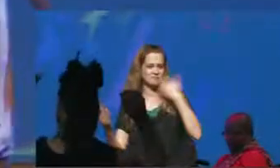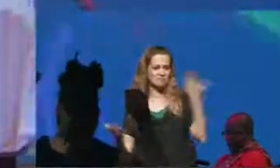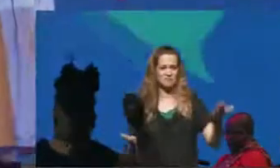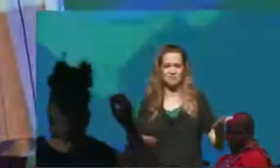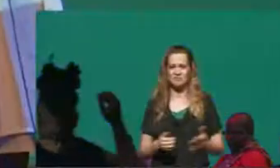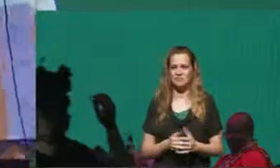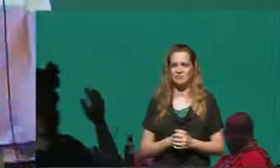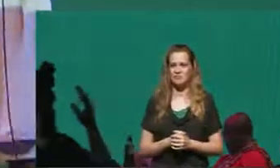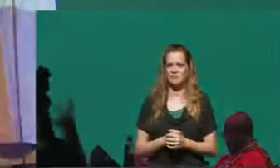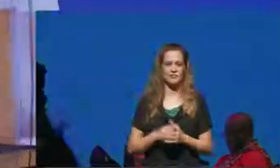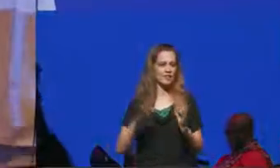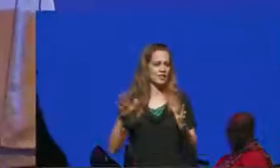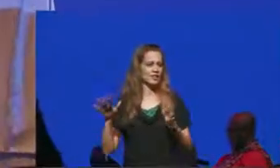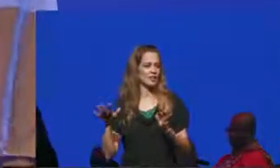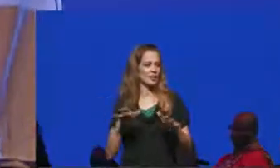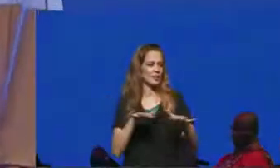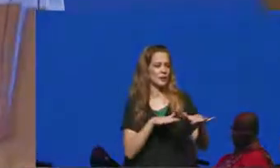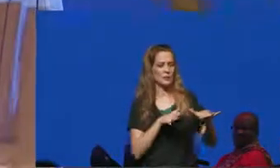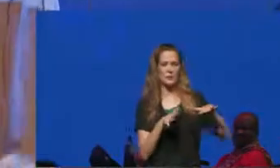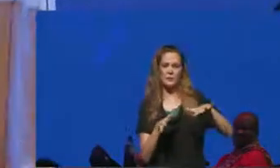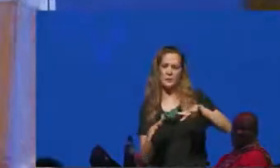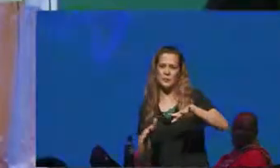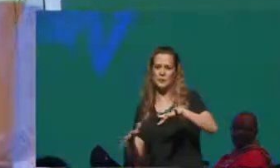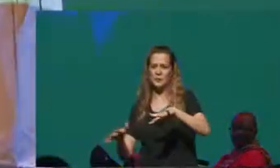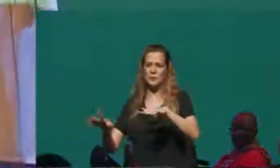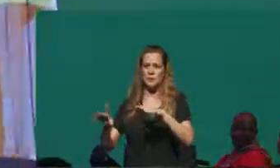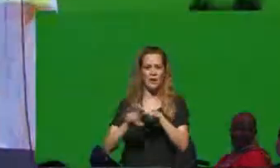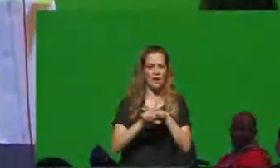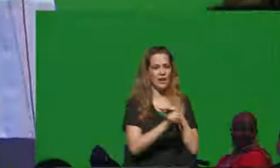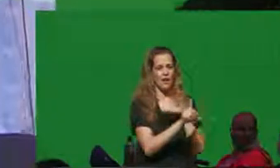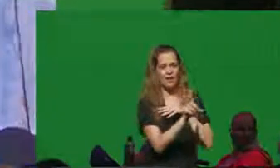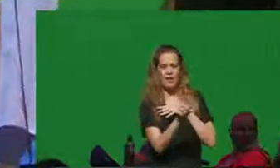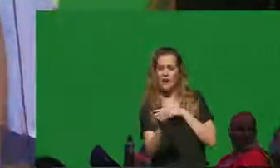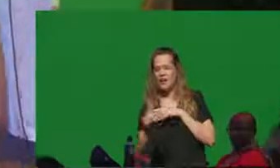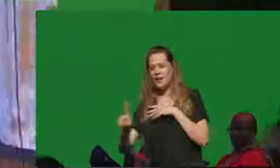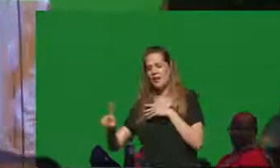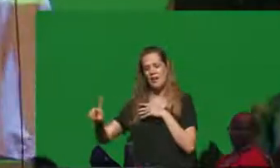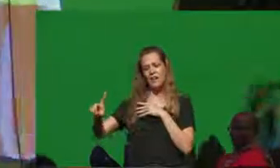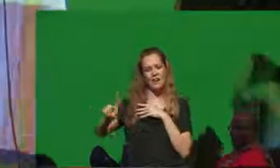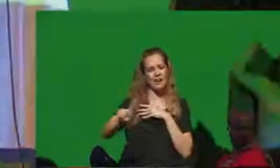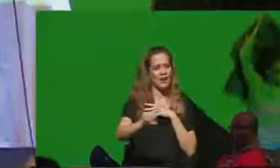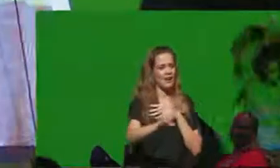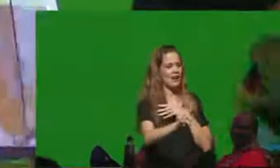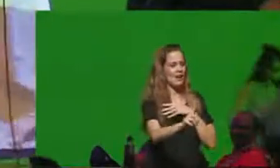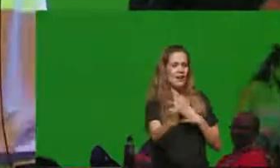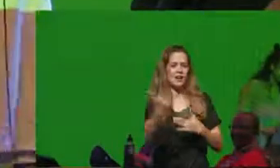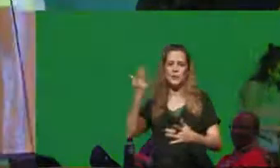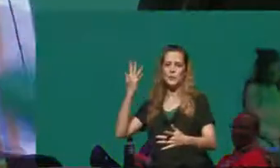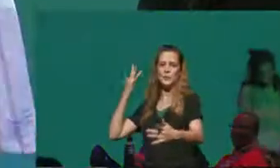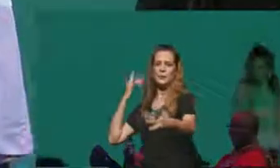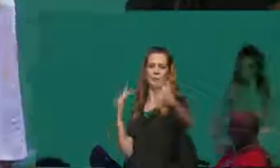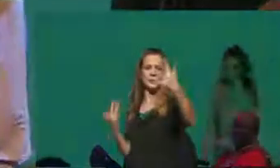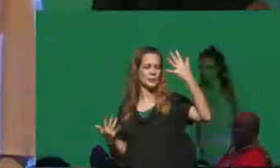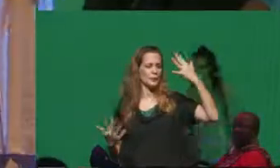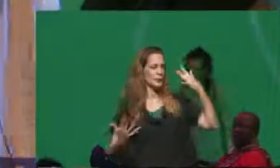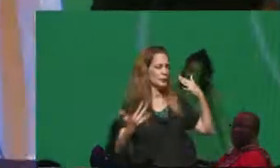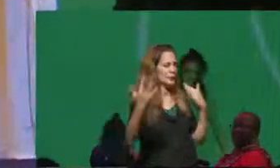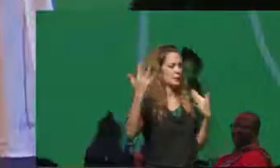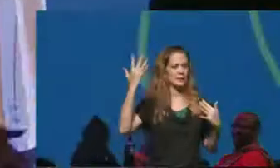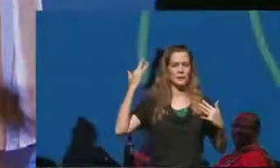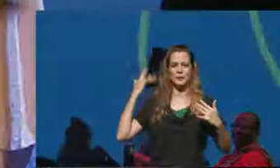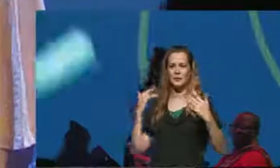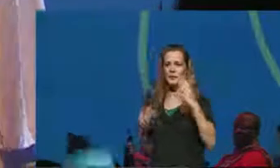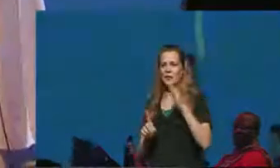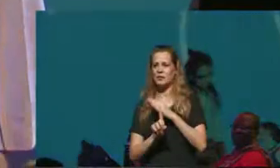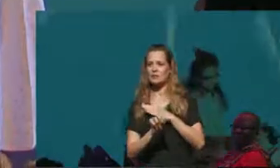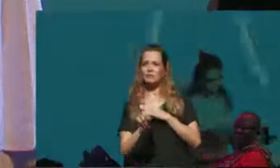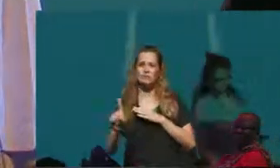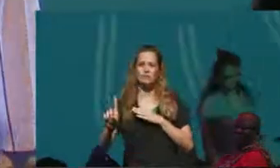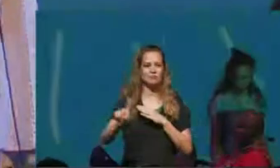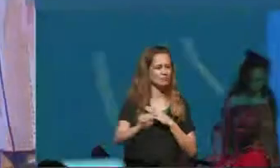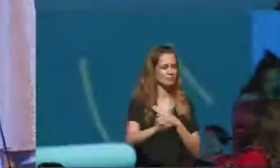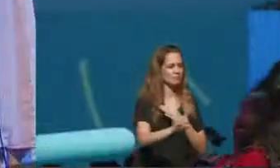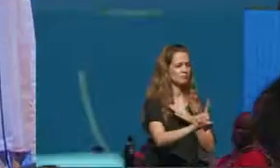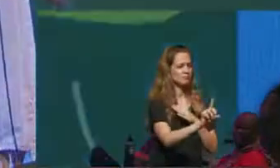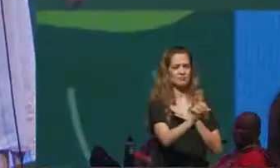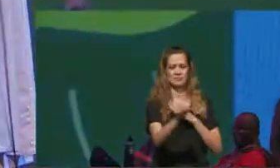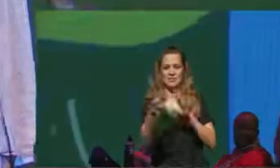drifting we are drifting we are drifting drifting drifting in a tale untold.